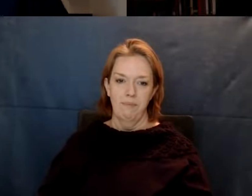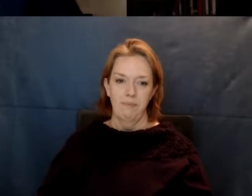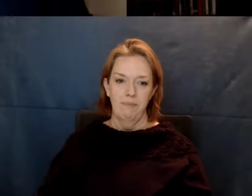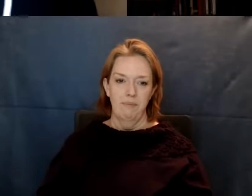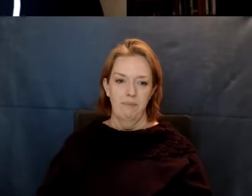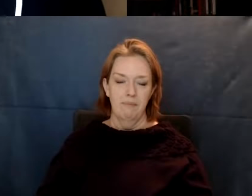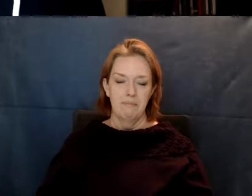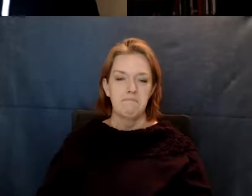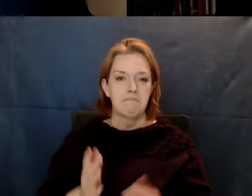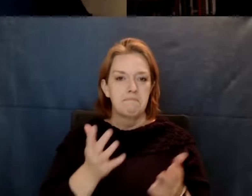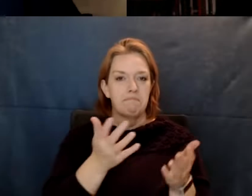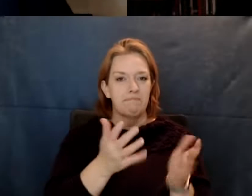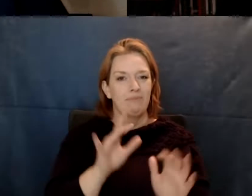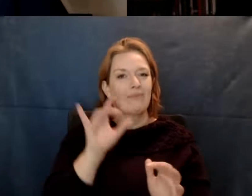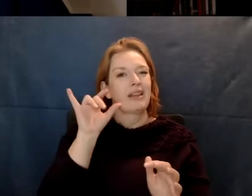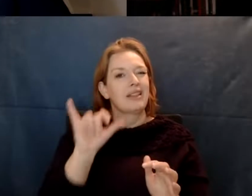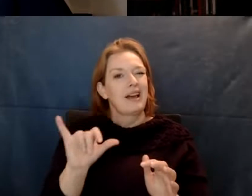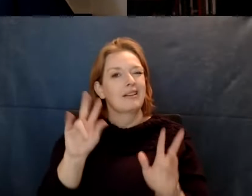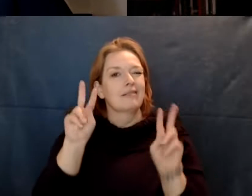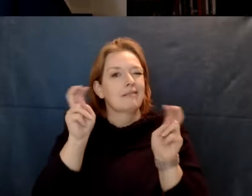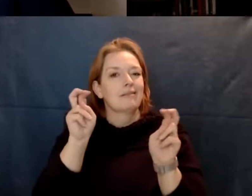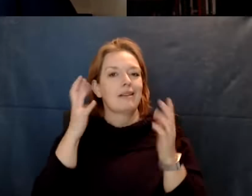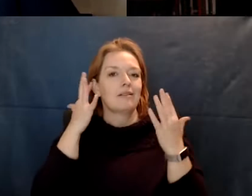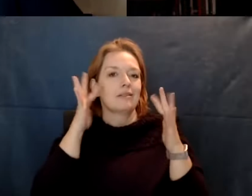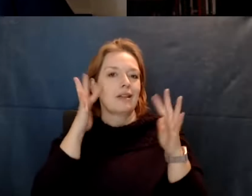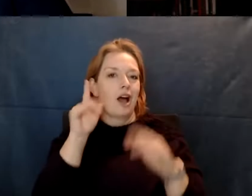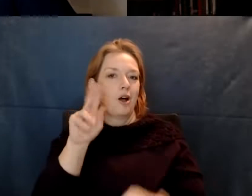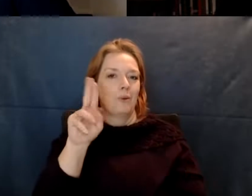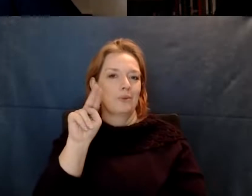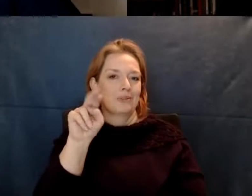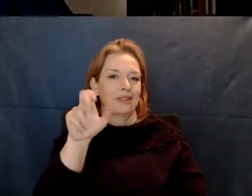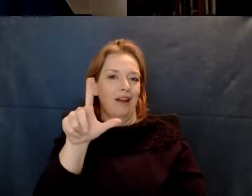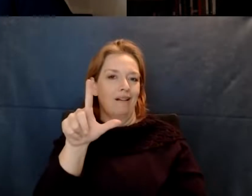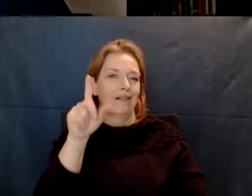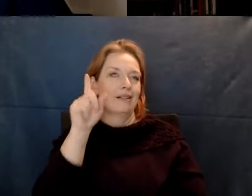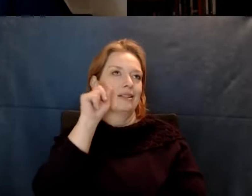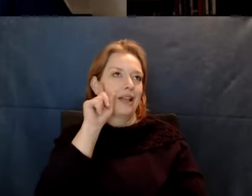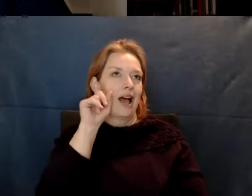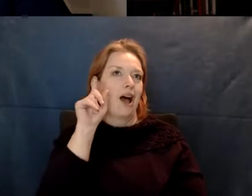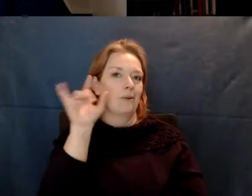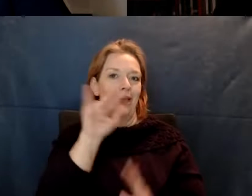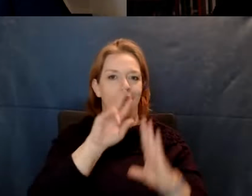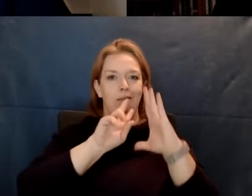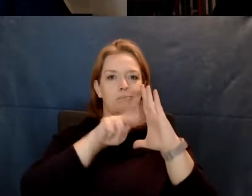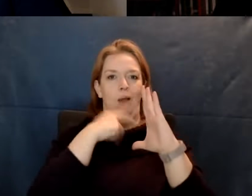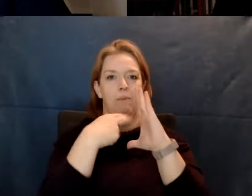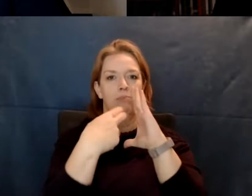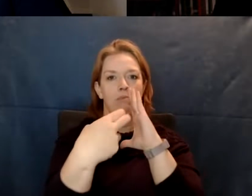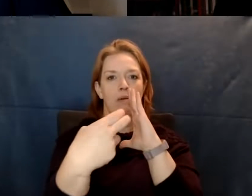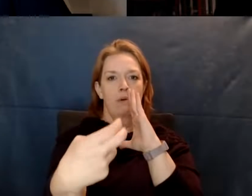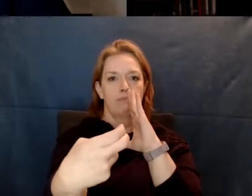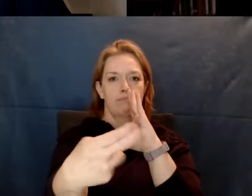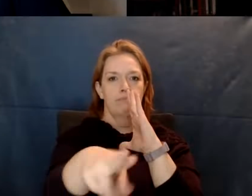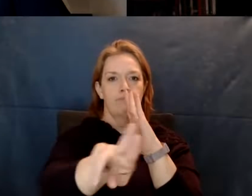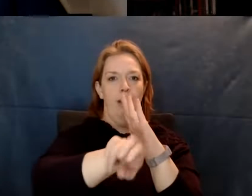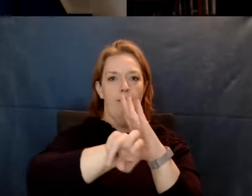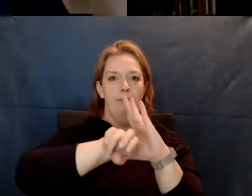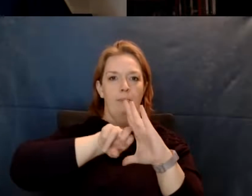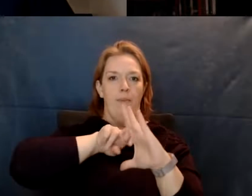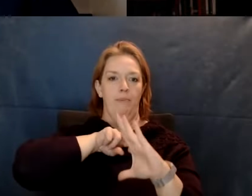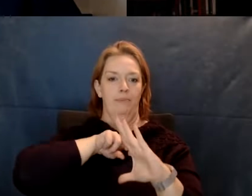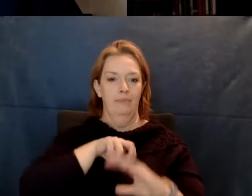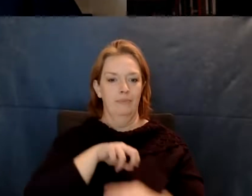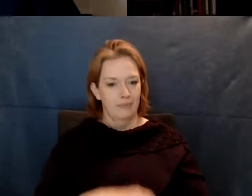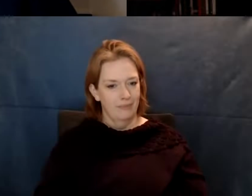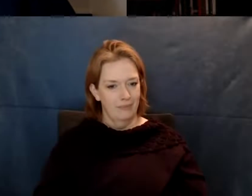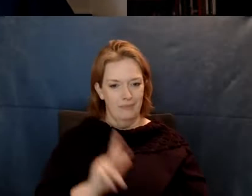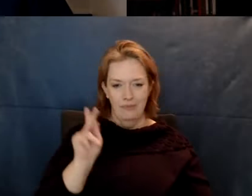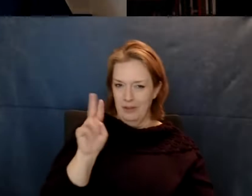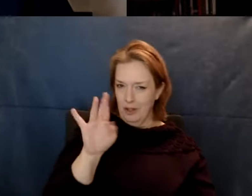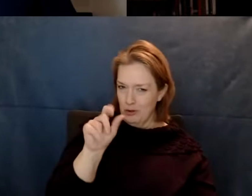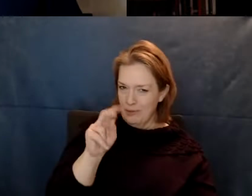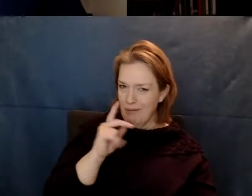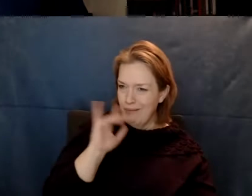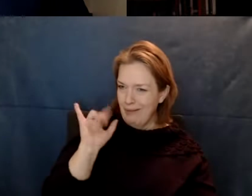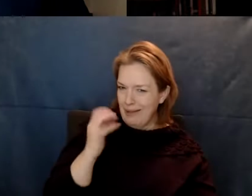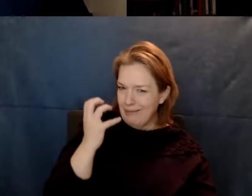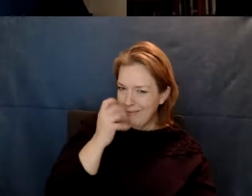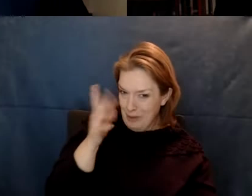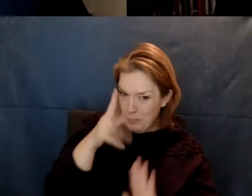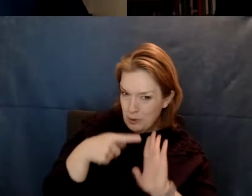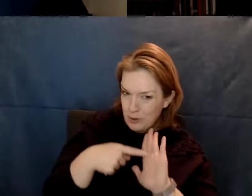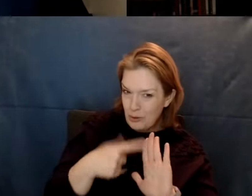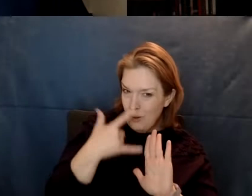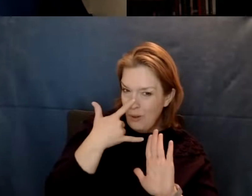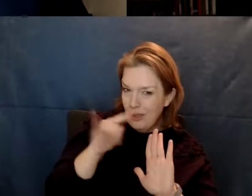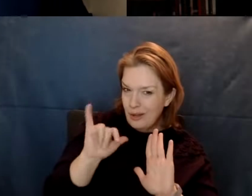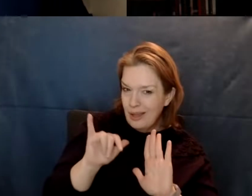Did you say you're gonna show what it looks like?